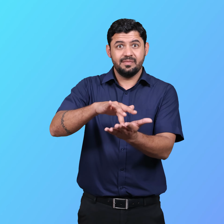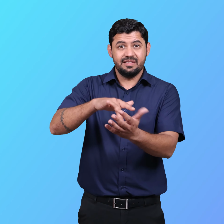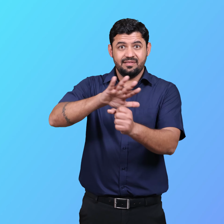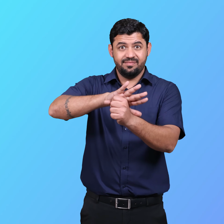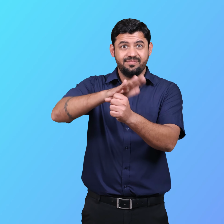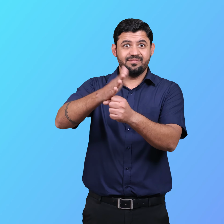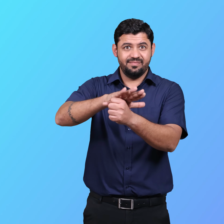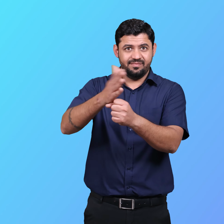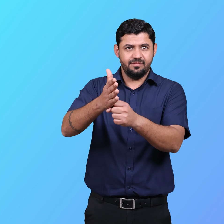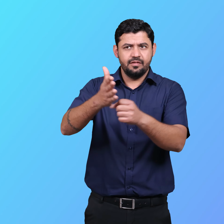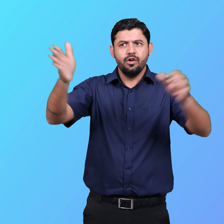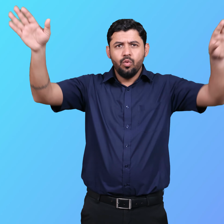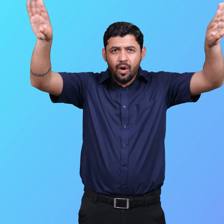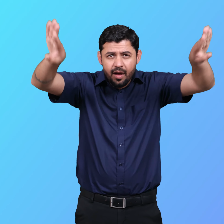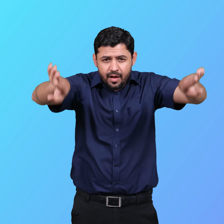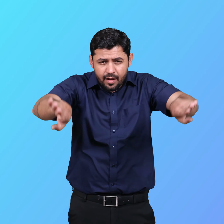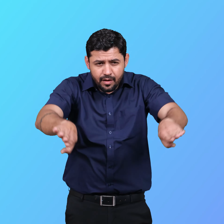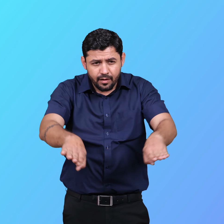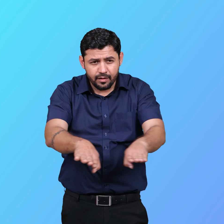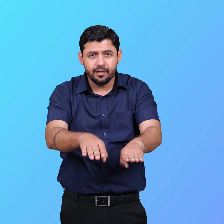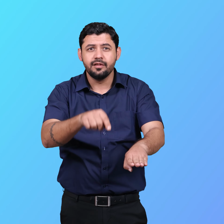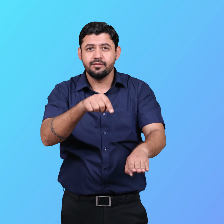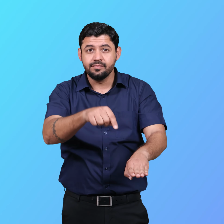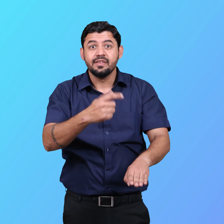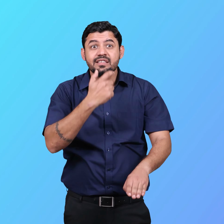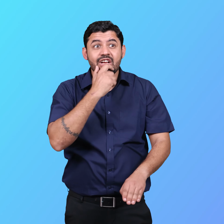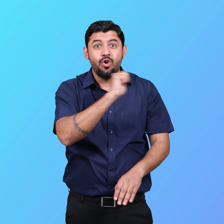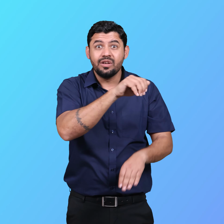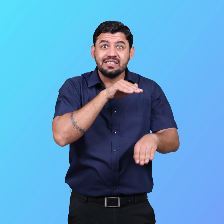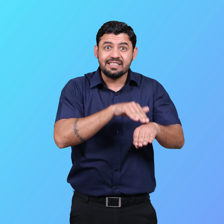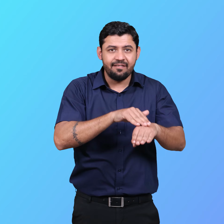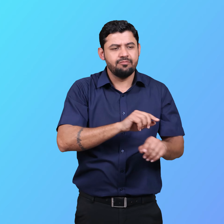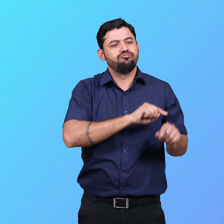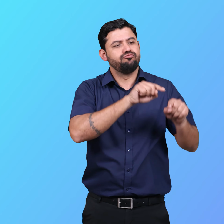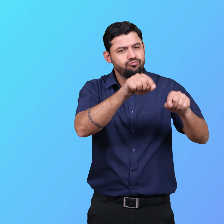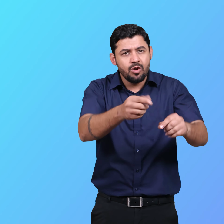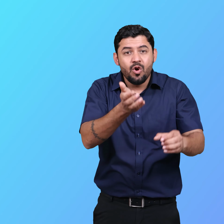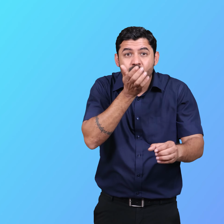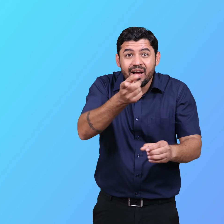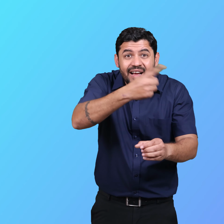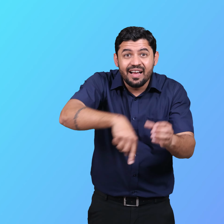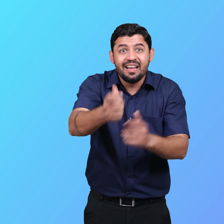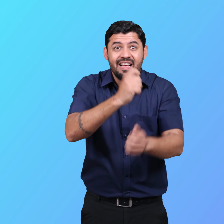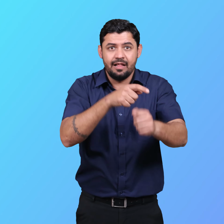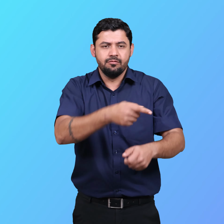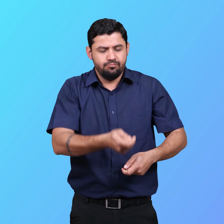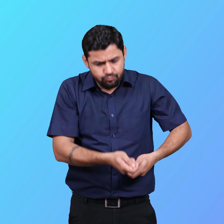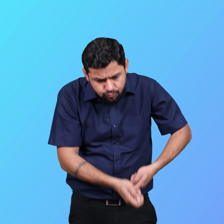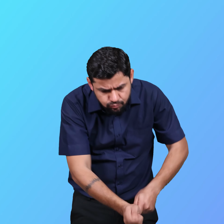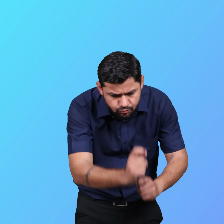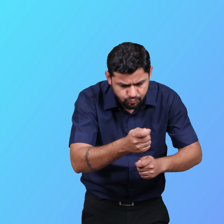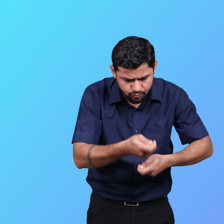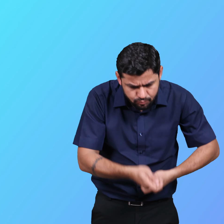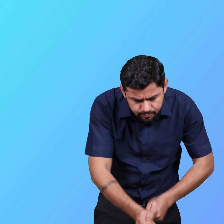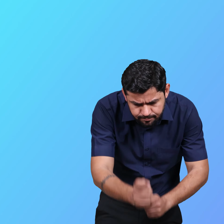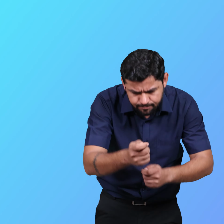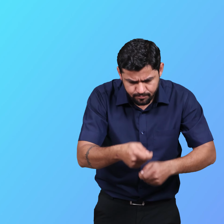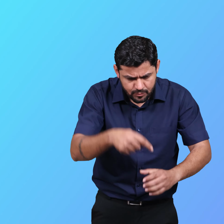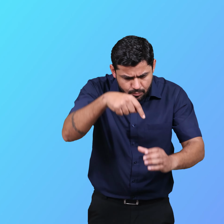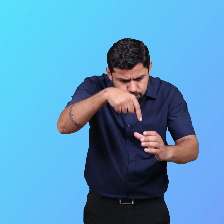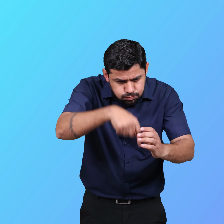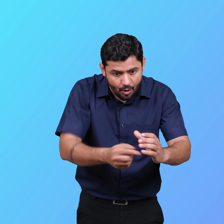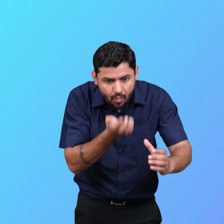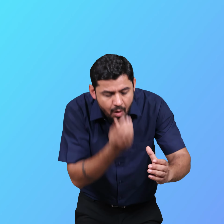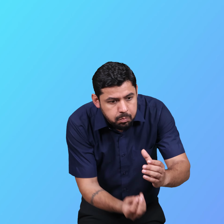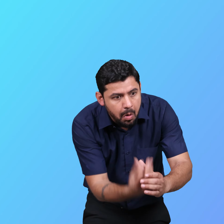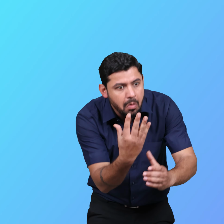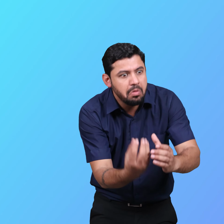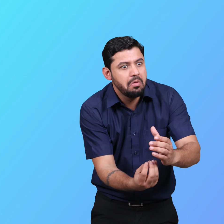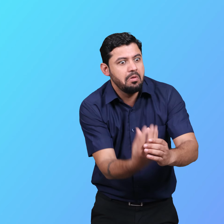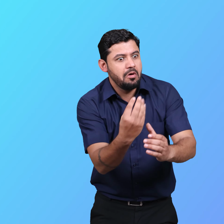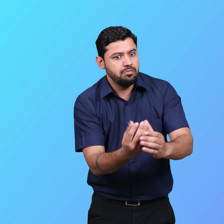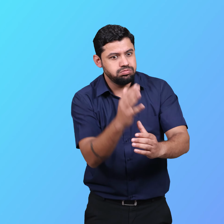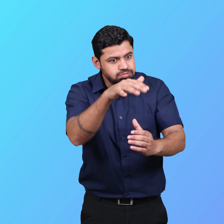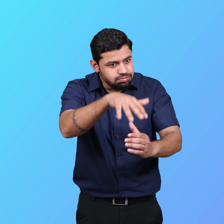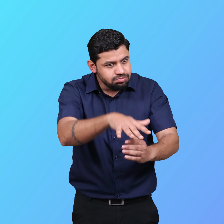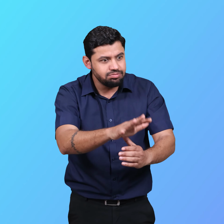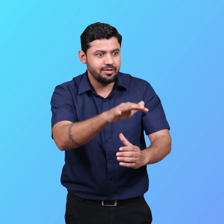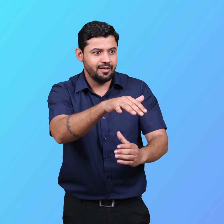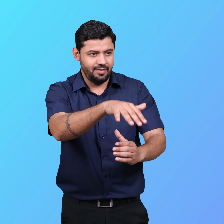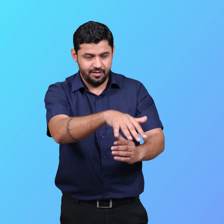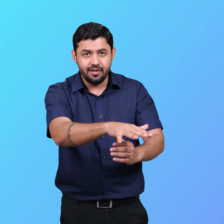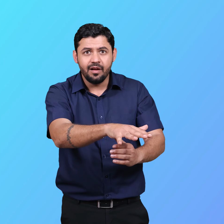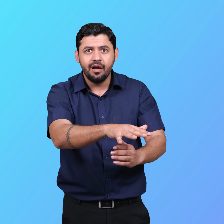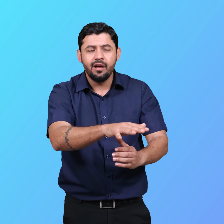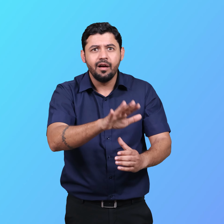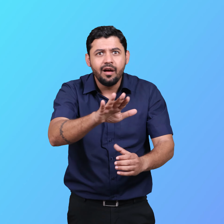Isaac’s servants were digging another well in the valley and found a spring that flowed out of the ground.